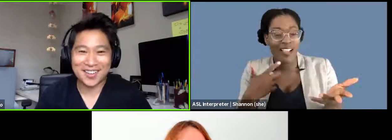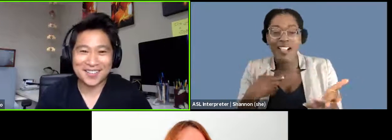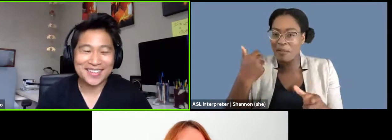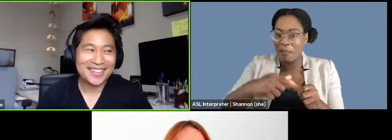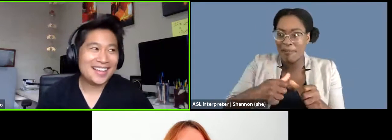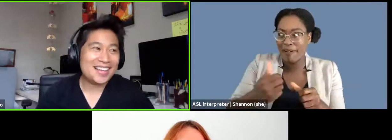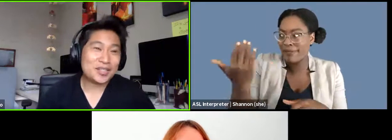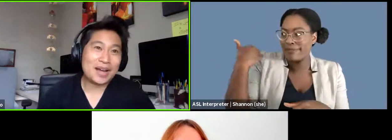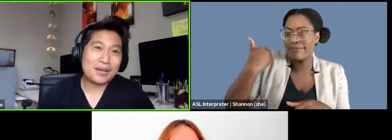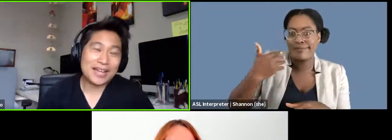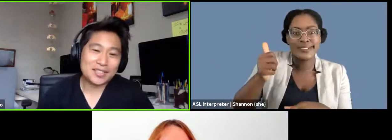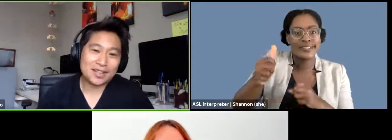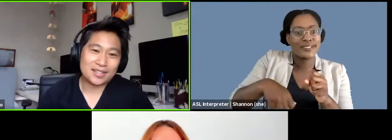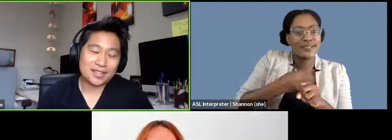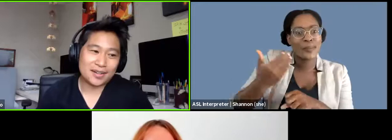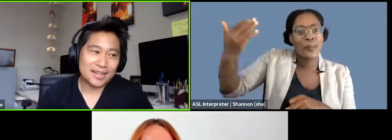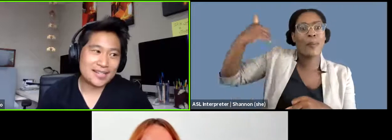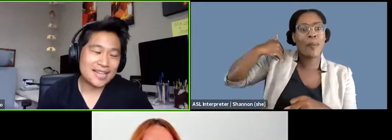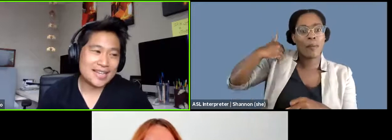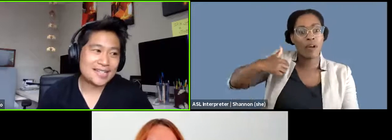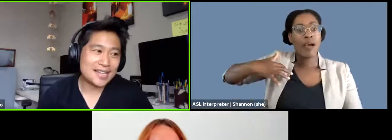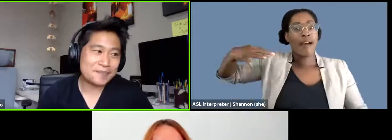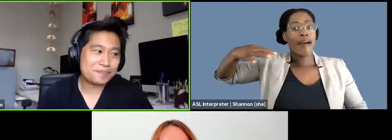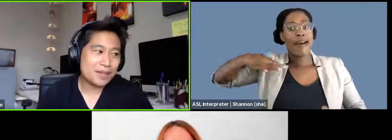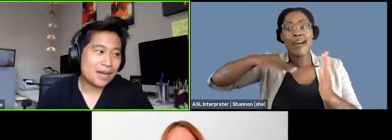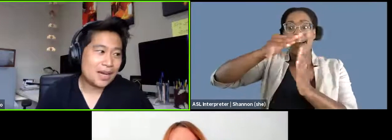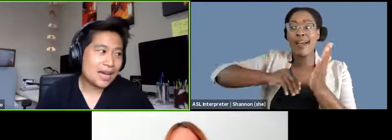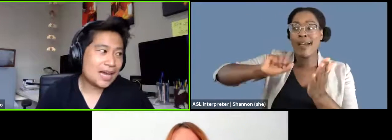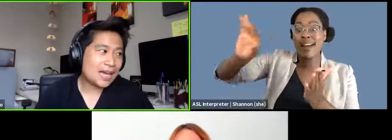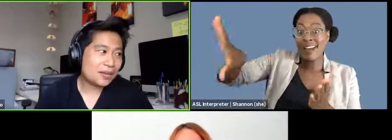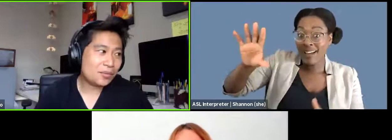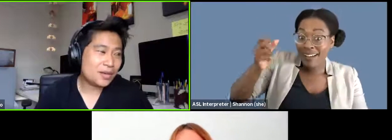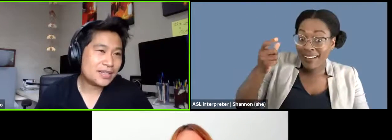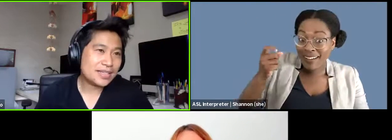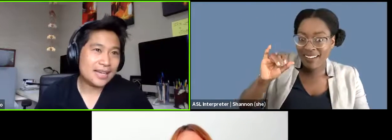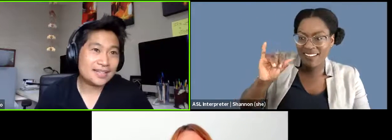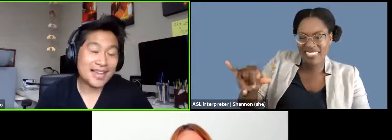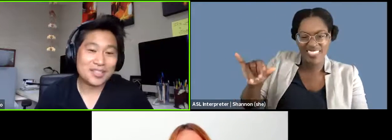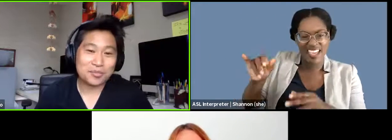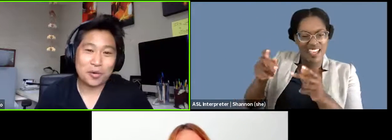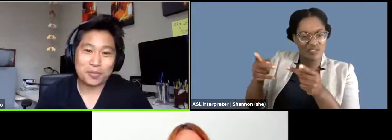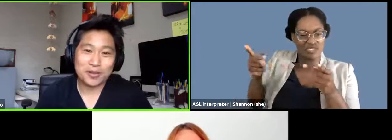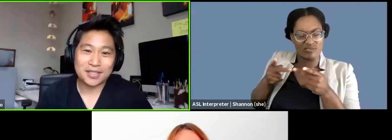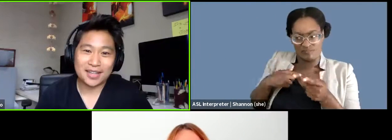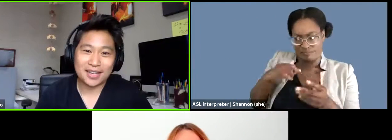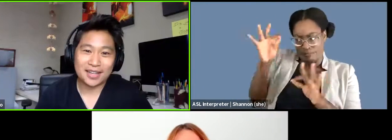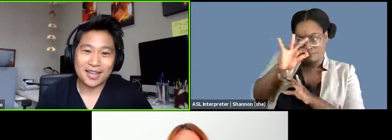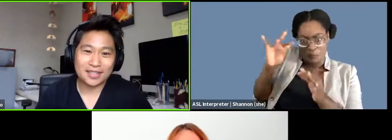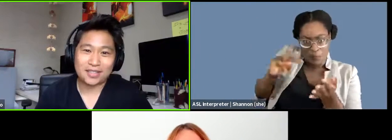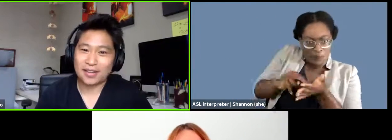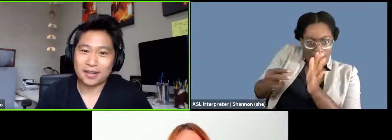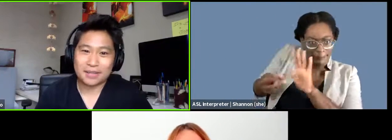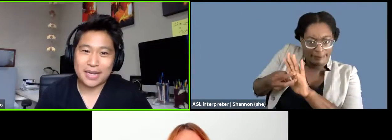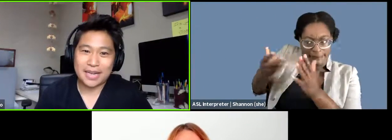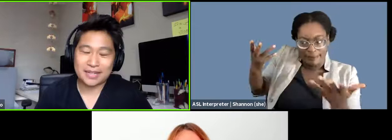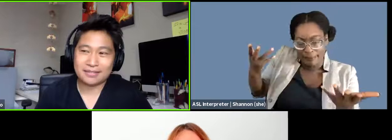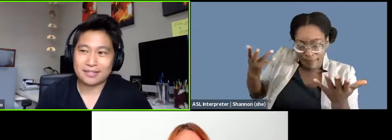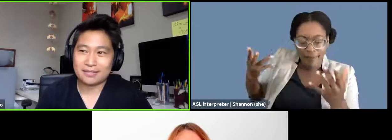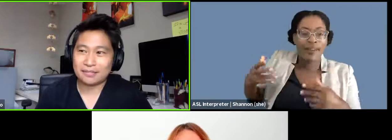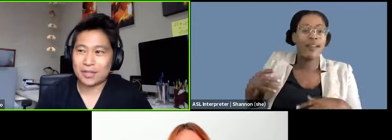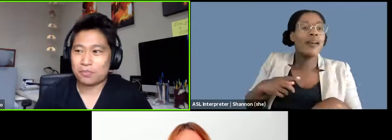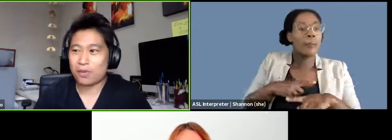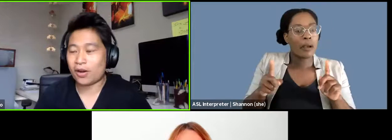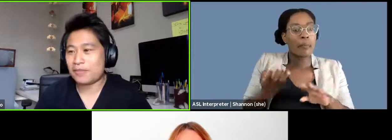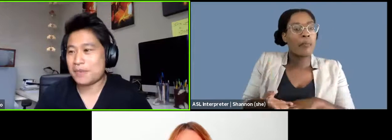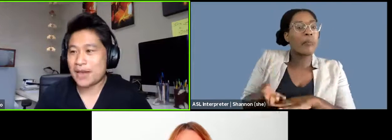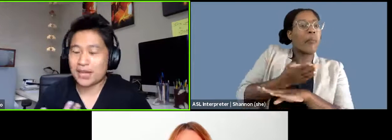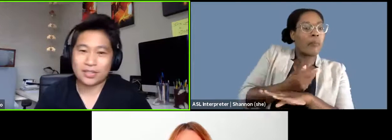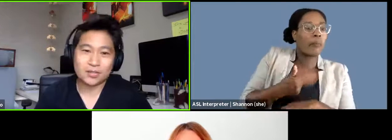ago. How I actually got started is I was a tech support person in a startup and part of my passion